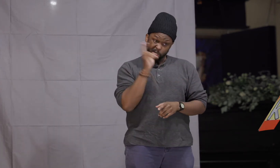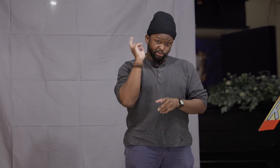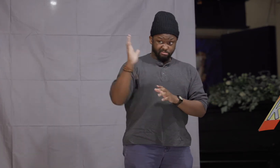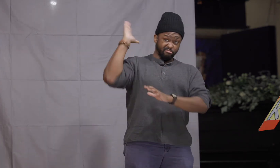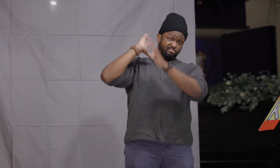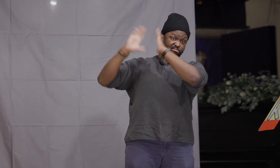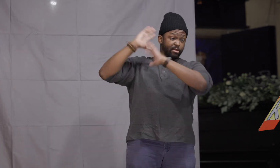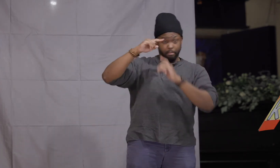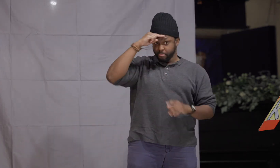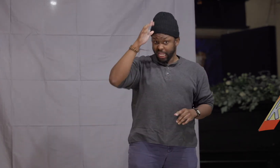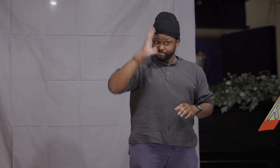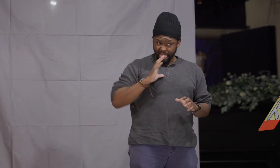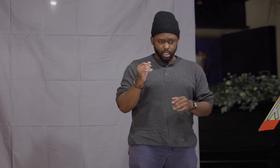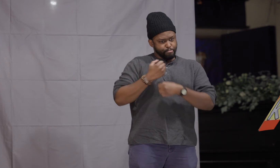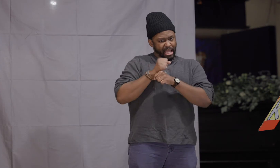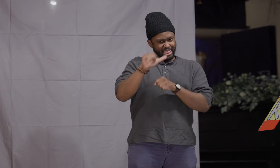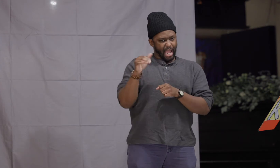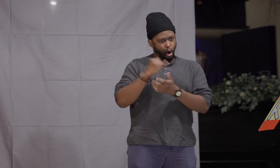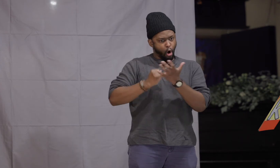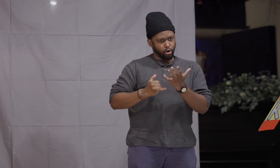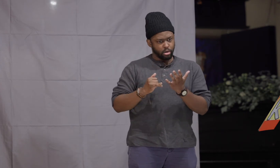These gates were forged by a Black man